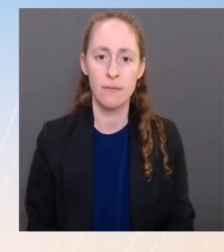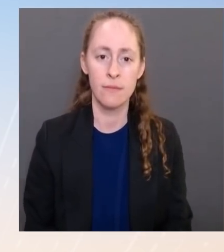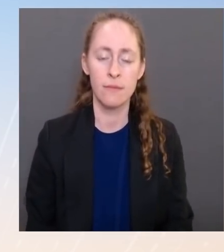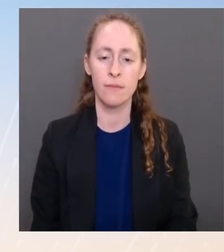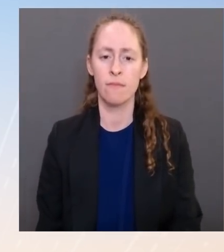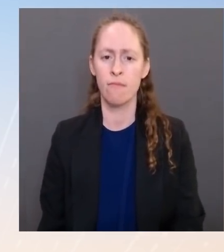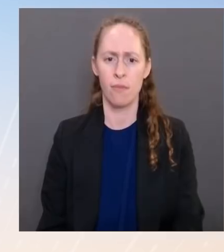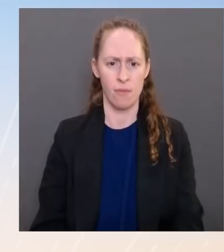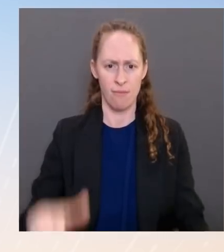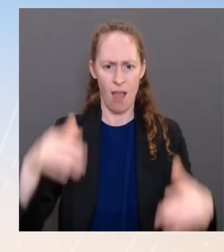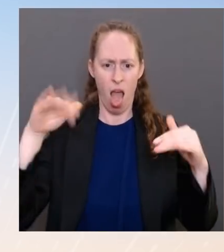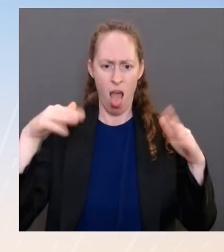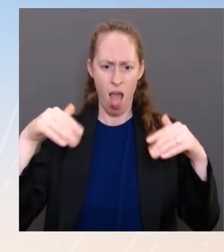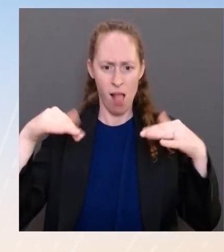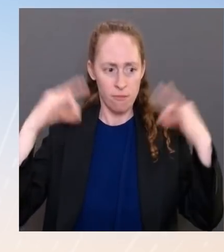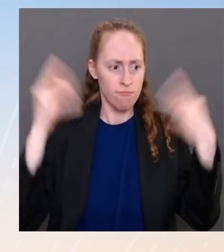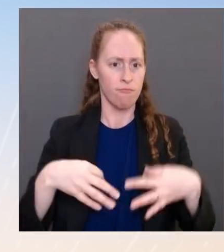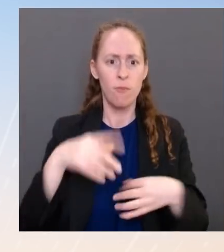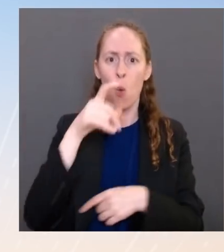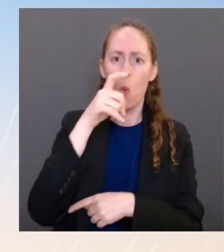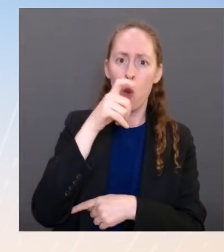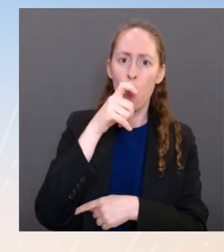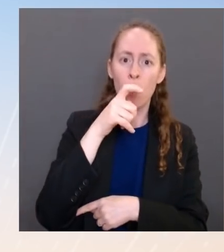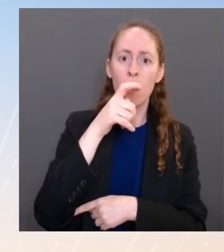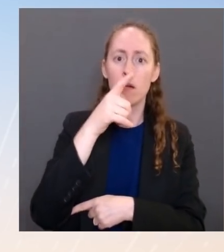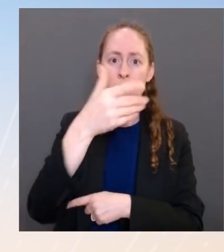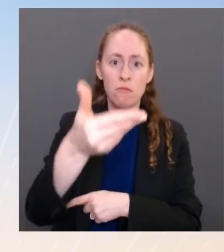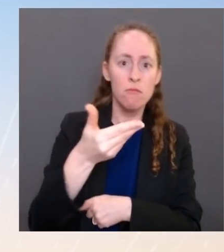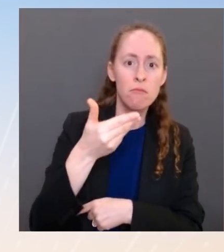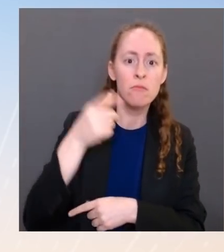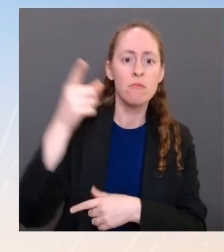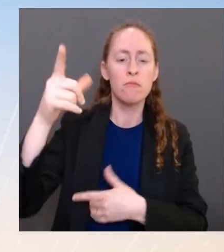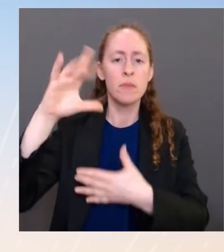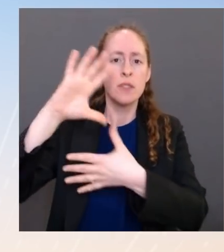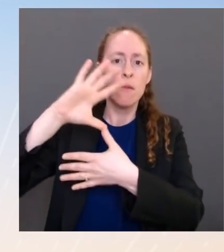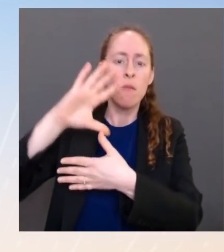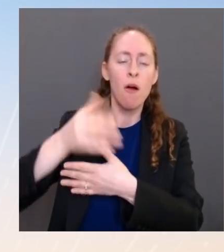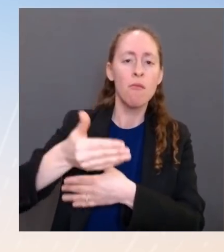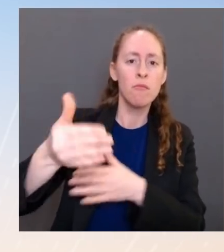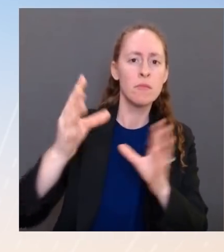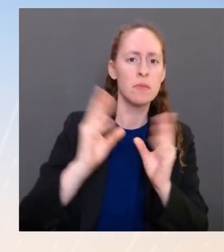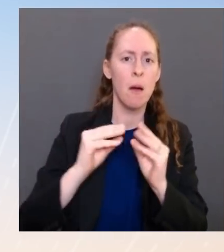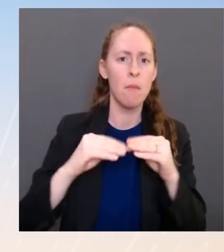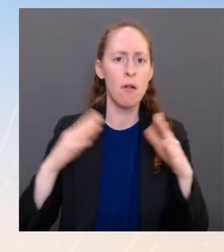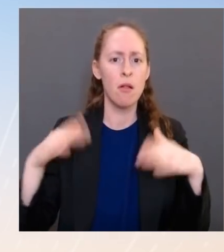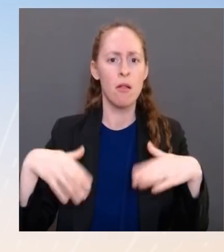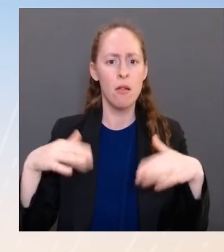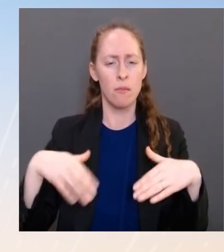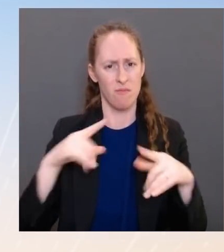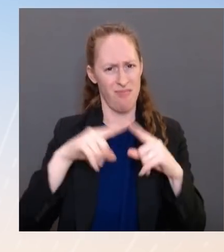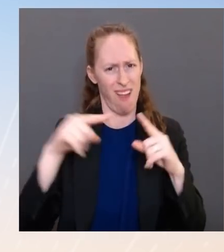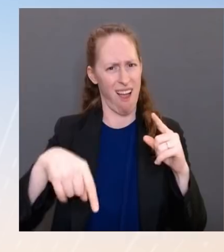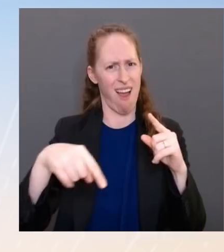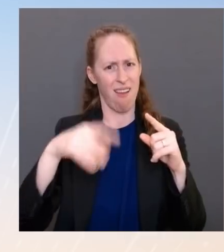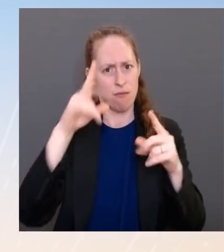like the ongoing fight for freedom and democracy for every country; our shared climate goals; a stronger, more collaborative COVID-19 response;